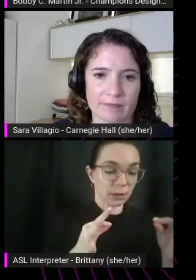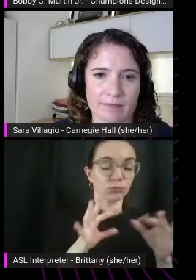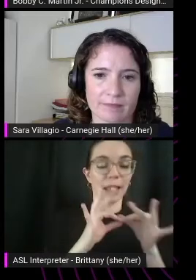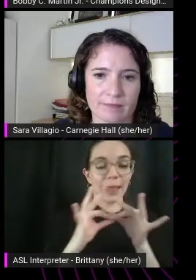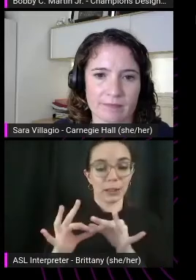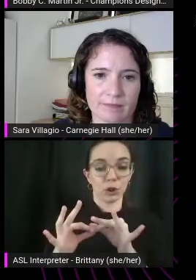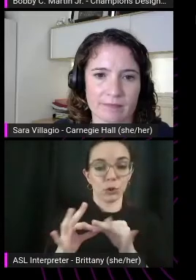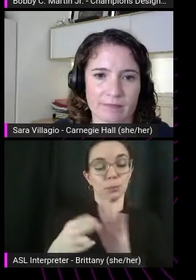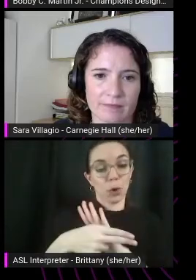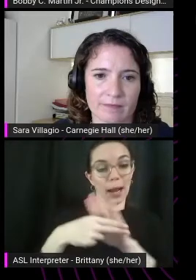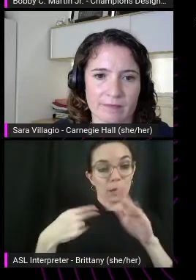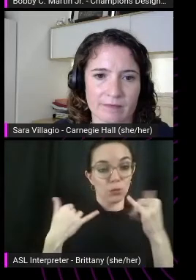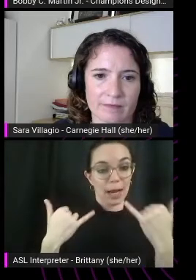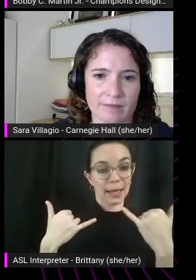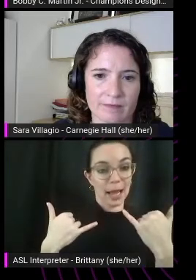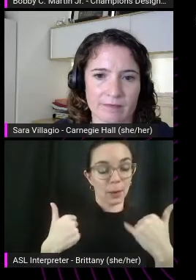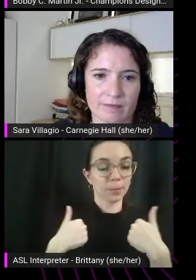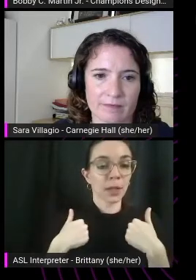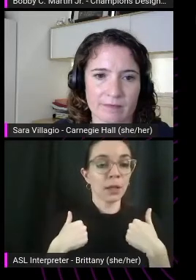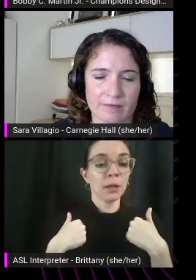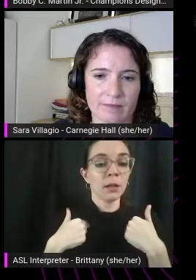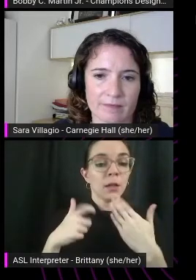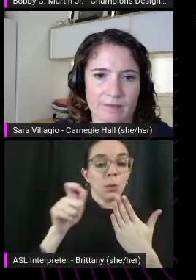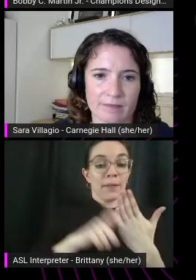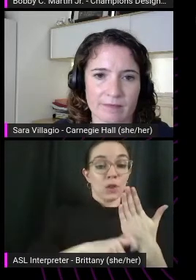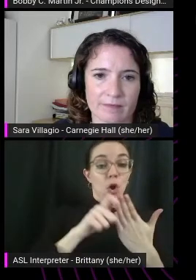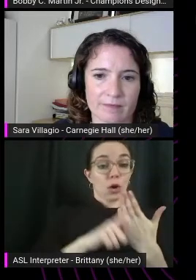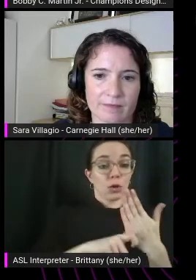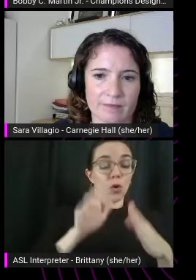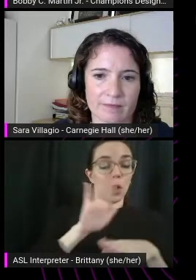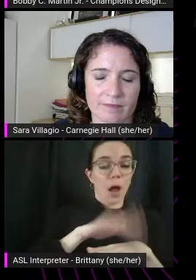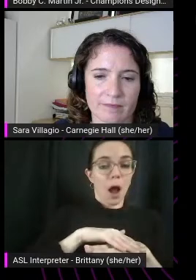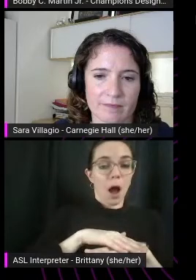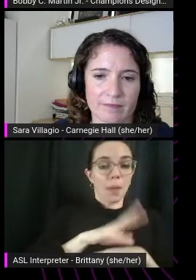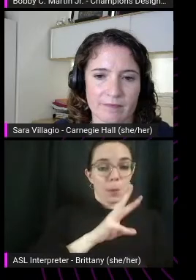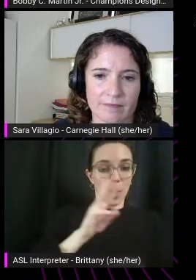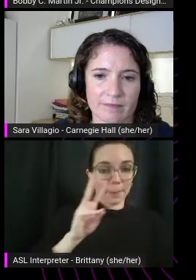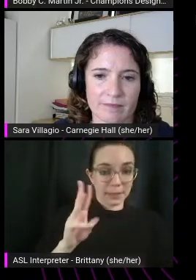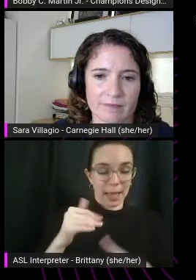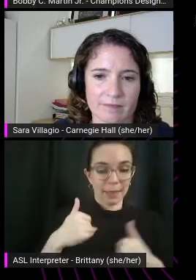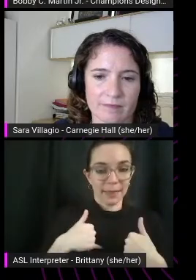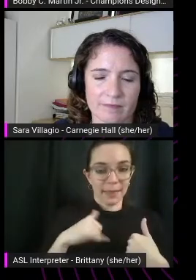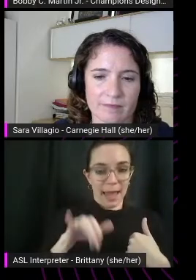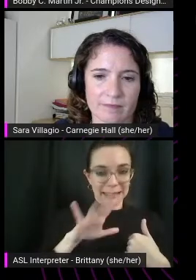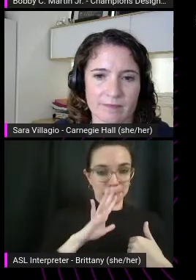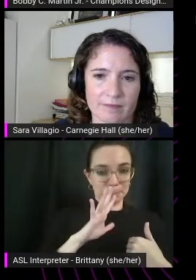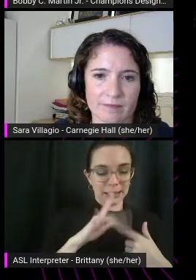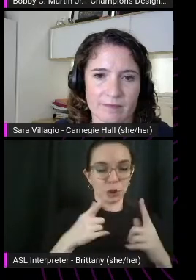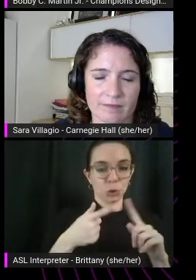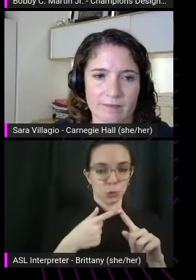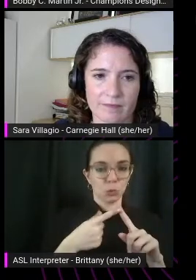We have an article on our website that speaks to some of these learnings. And this was written by